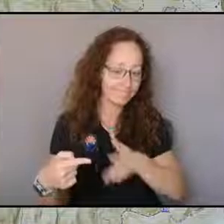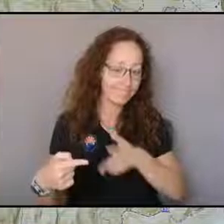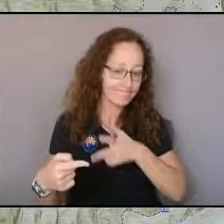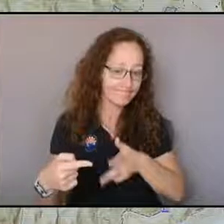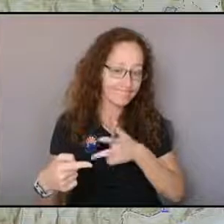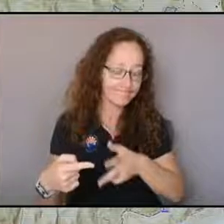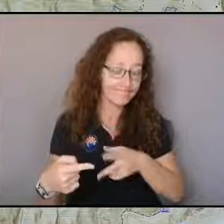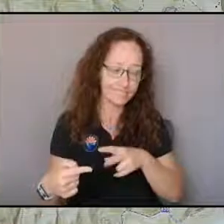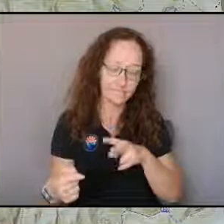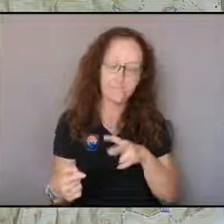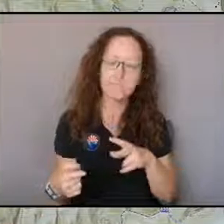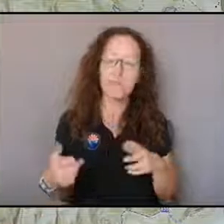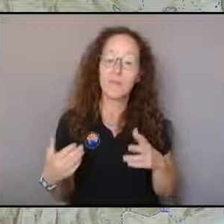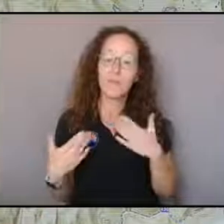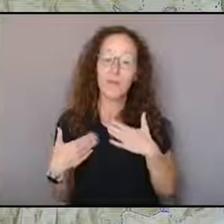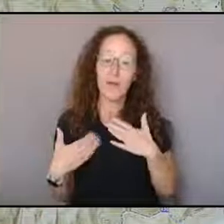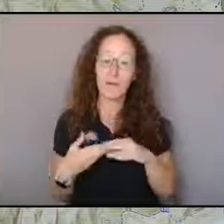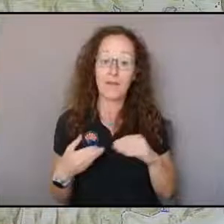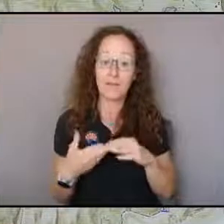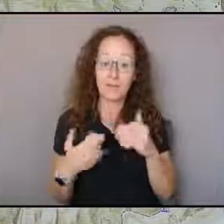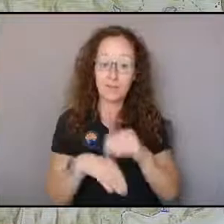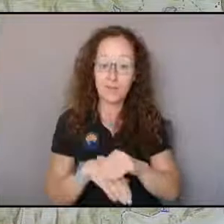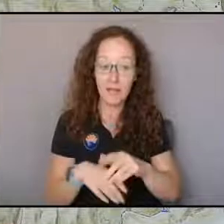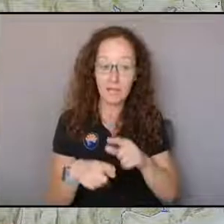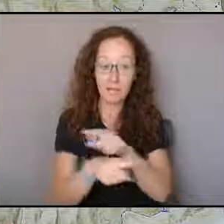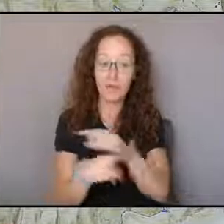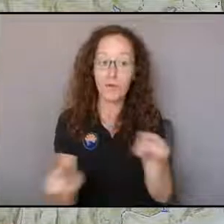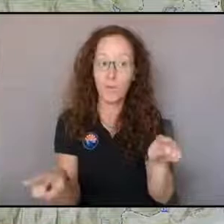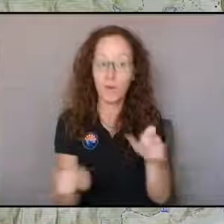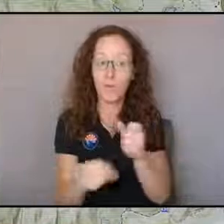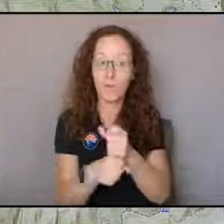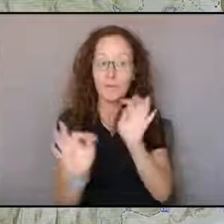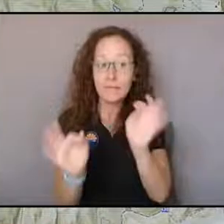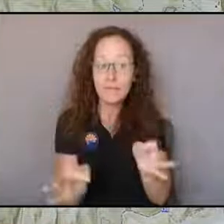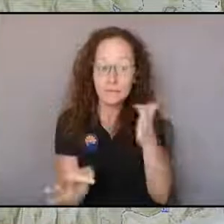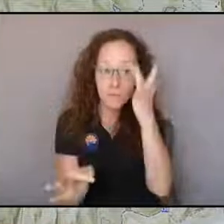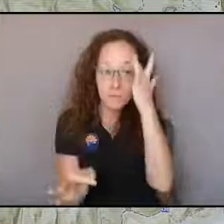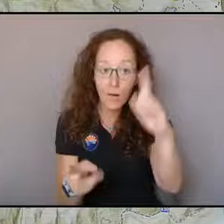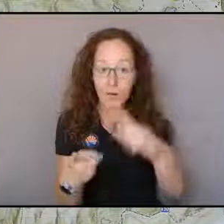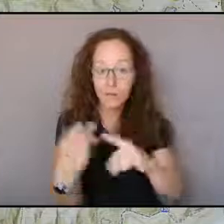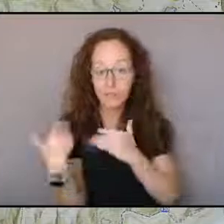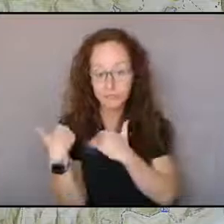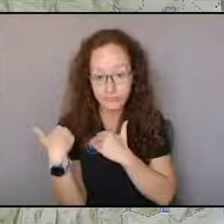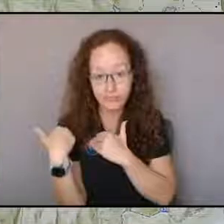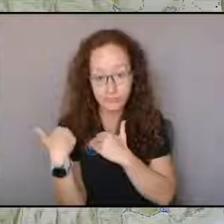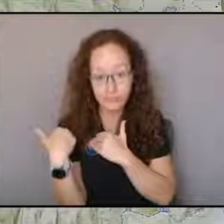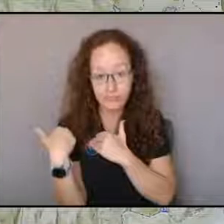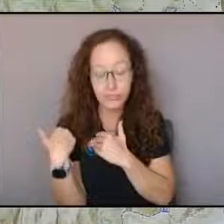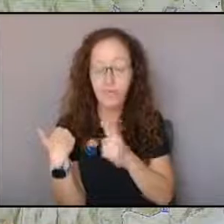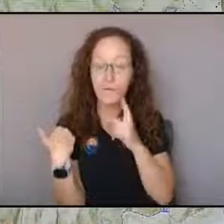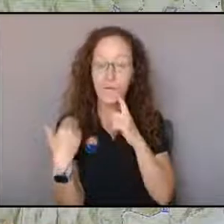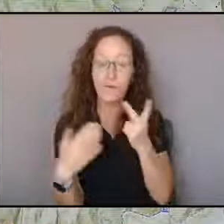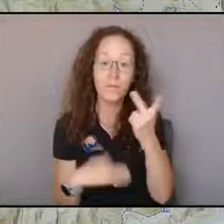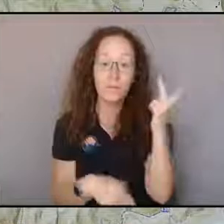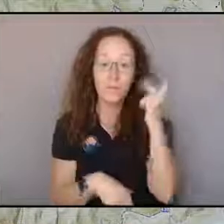MY MESSAGE TONIGHT IS FOR EVERYBODY TO MAKE SMART AND